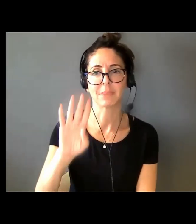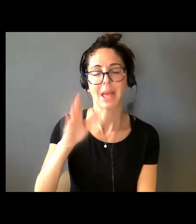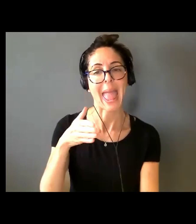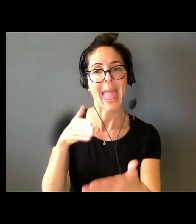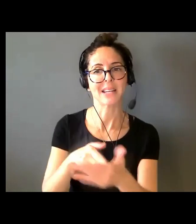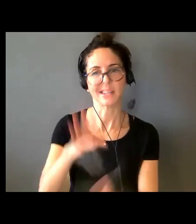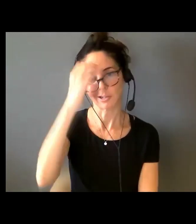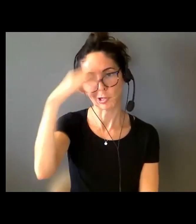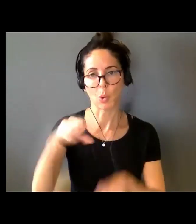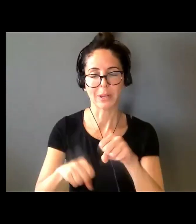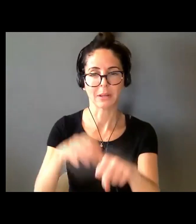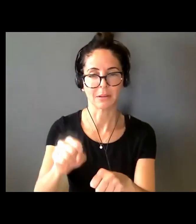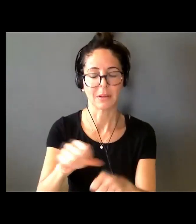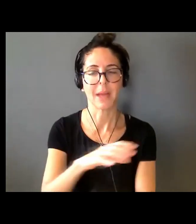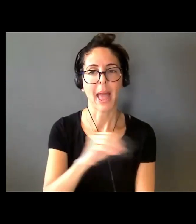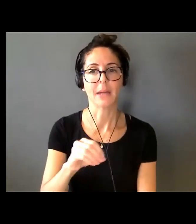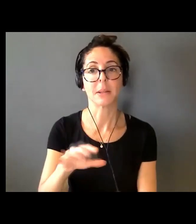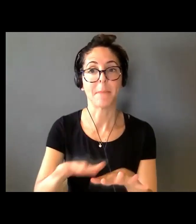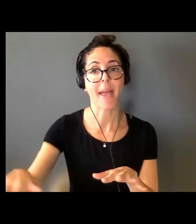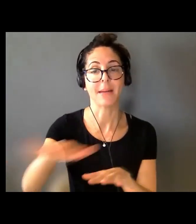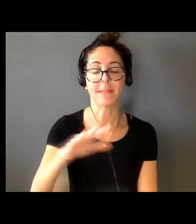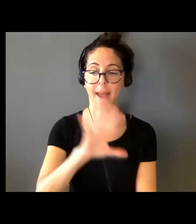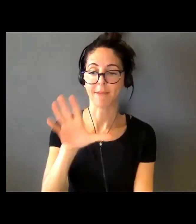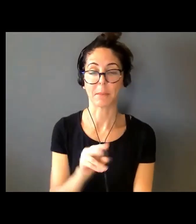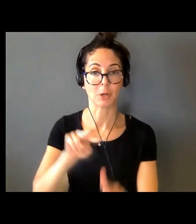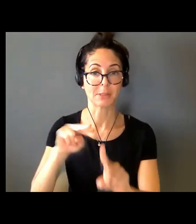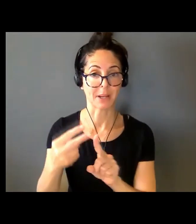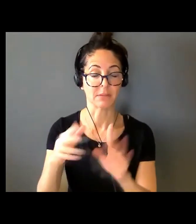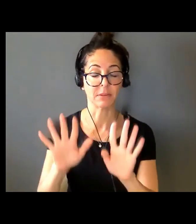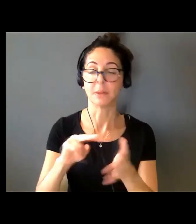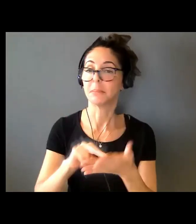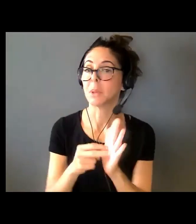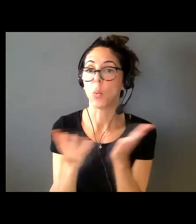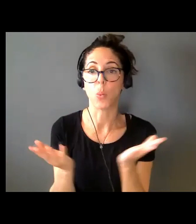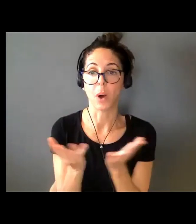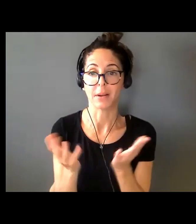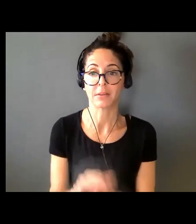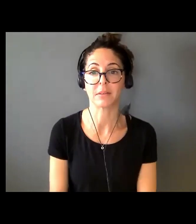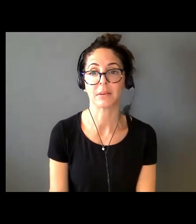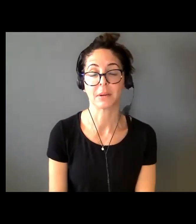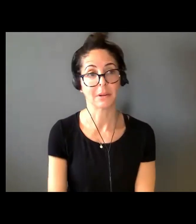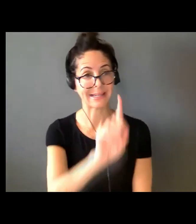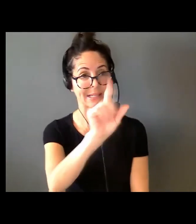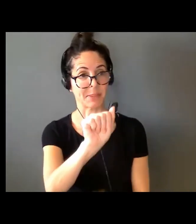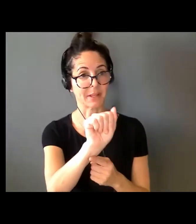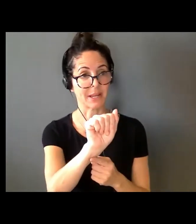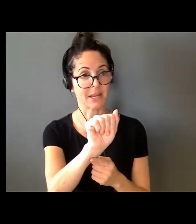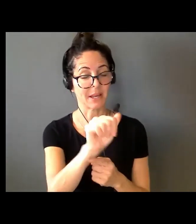pan-African perspective. This means that I look at disability from a disablement perspective